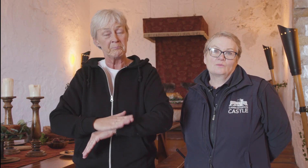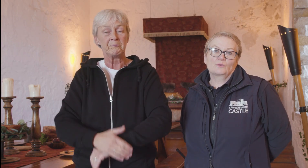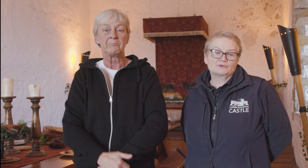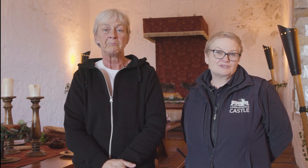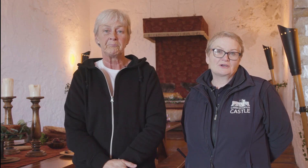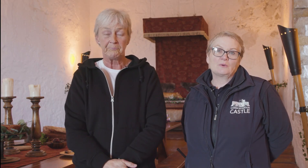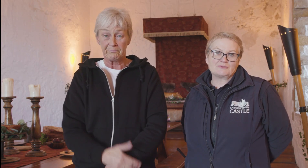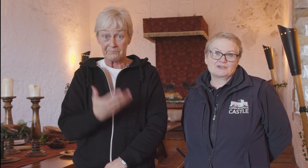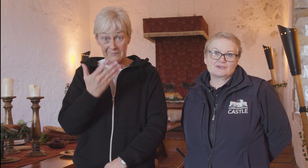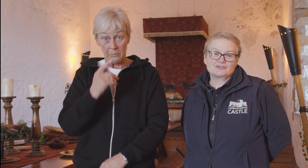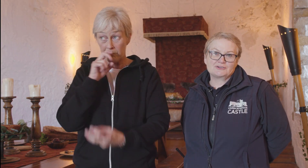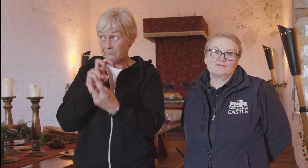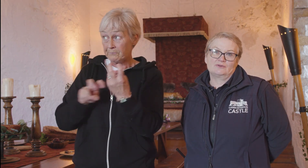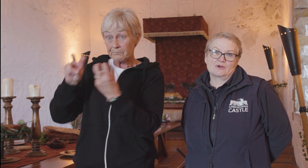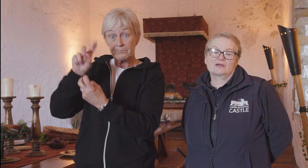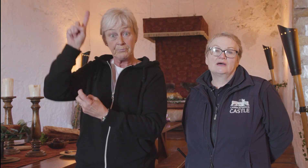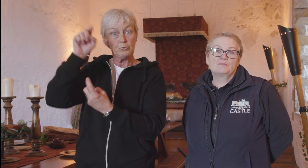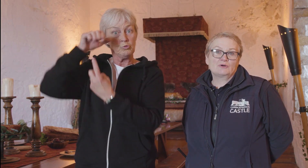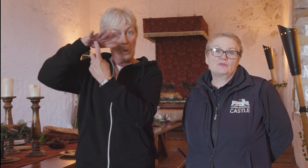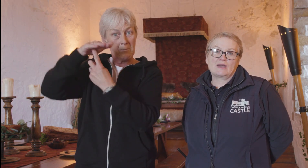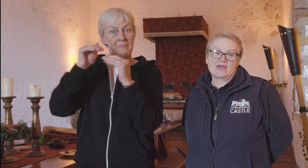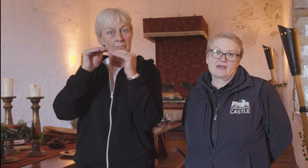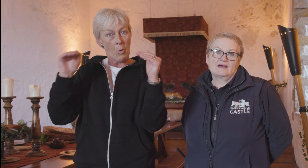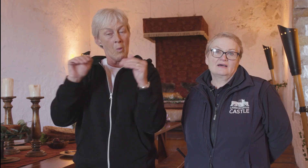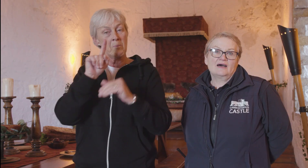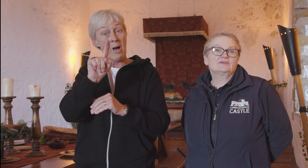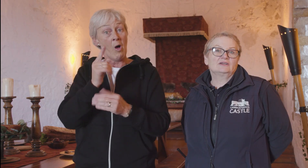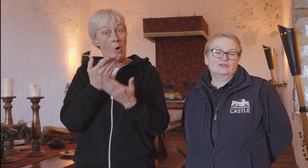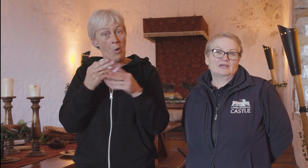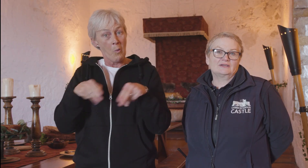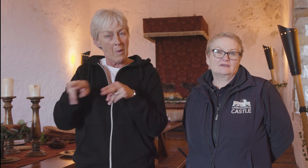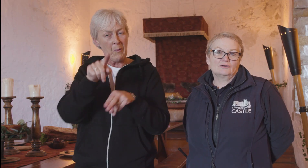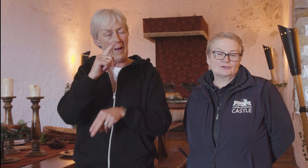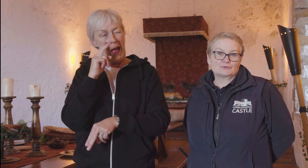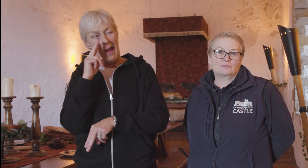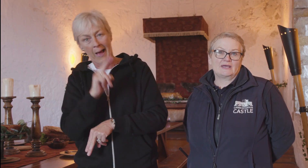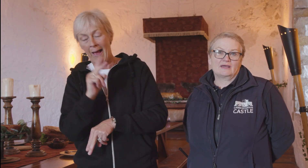We're going to now go upstairs to the top floor, but on the way, have a little look in on a doorway